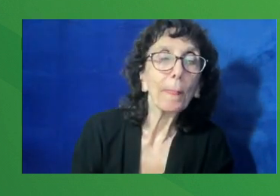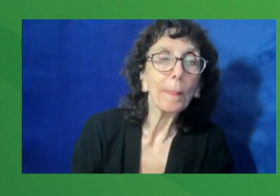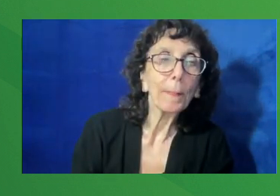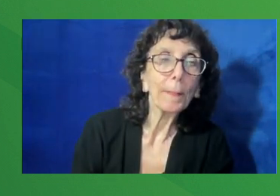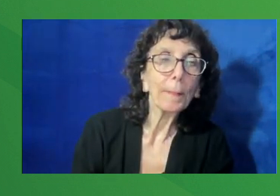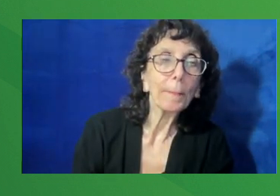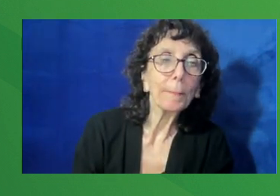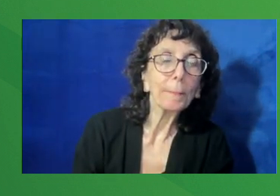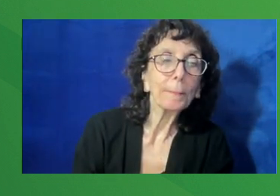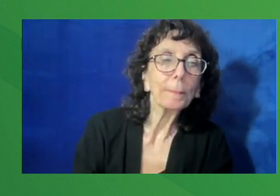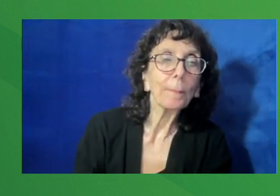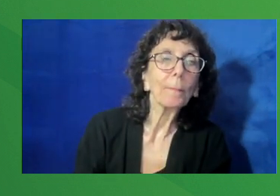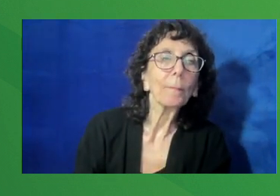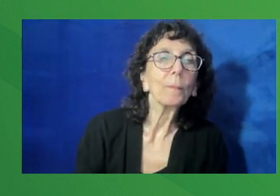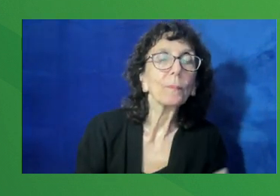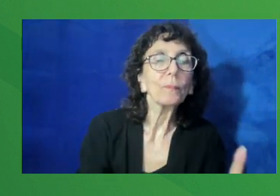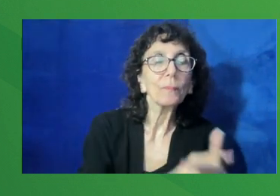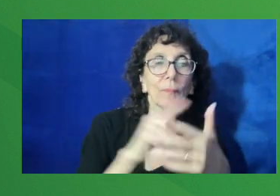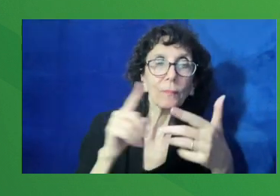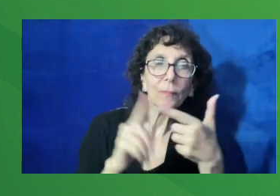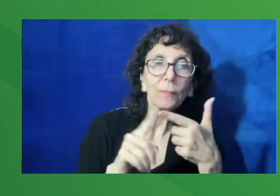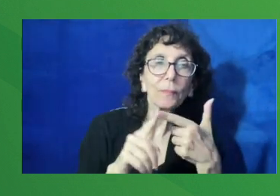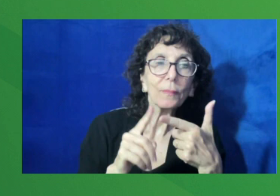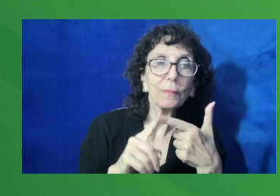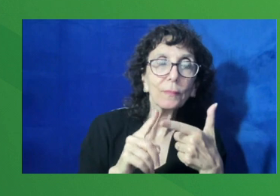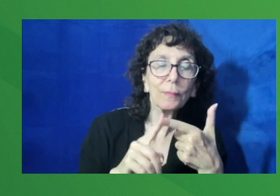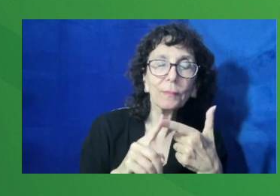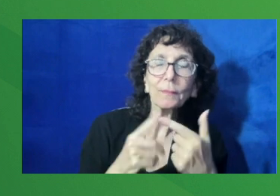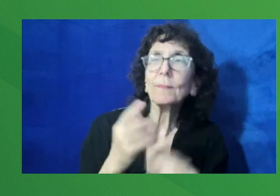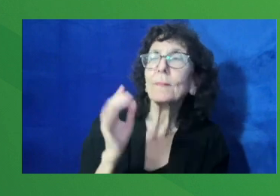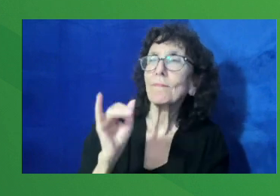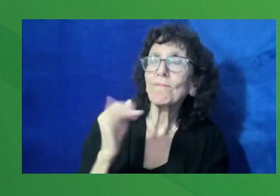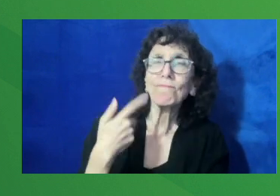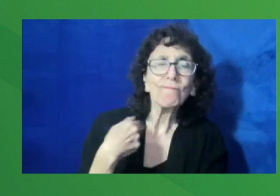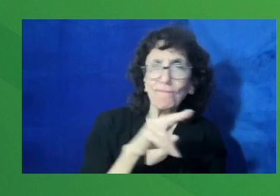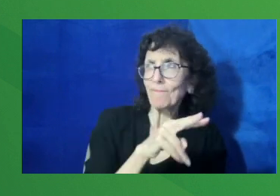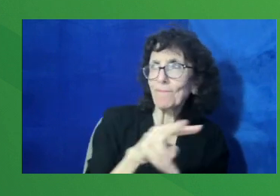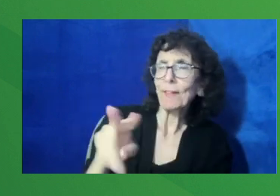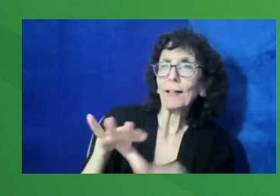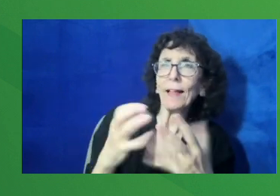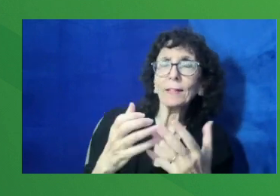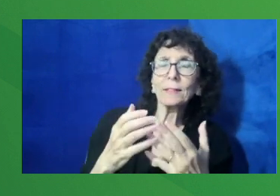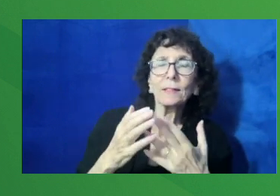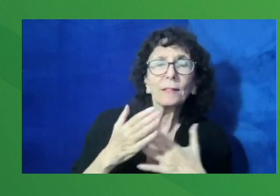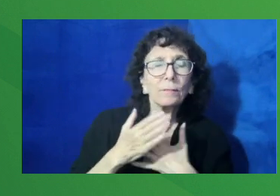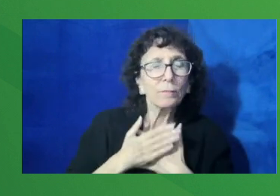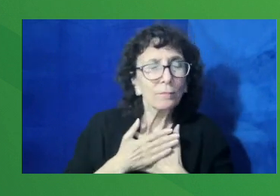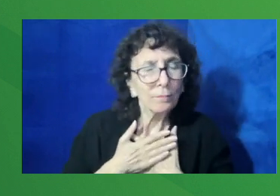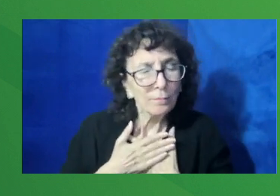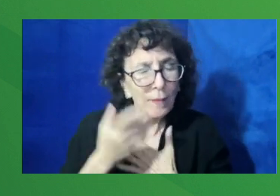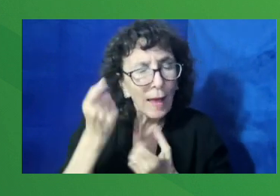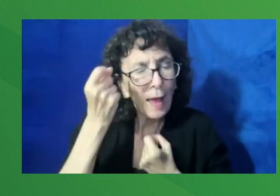Again, what I've noticed so much in the classroom is empathy is critical for getting students to